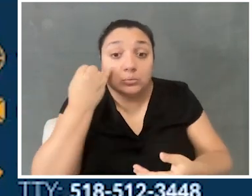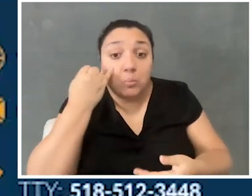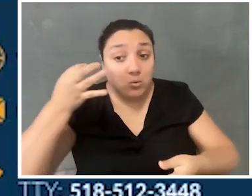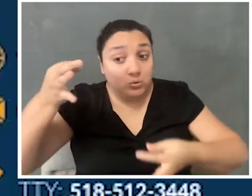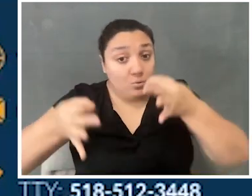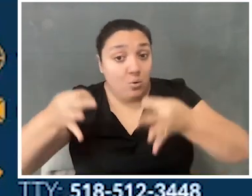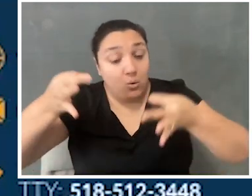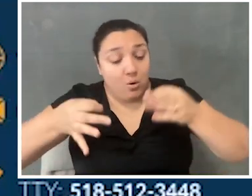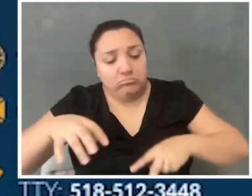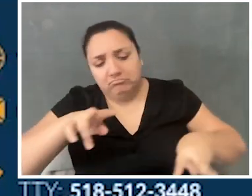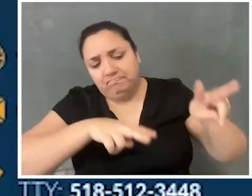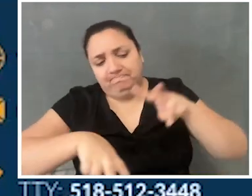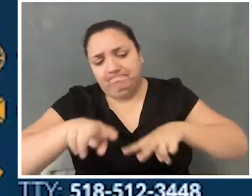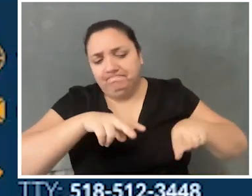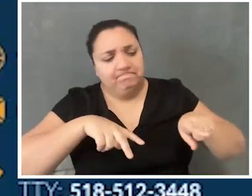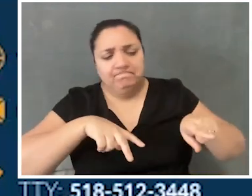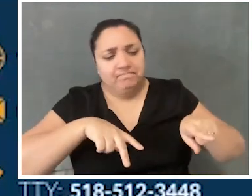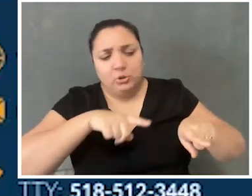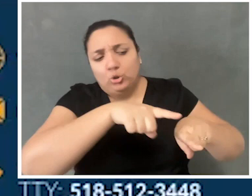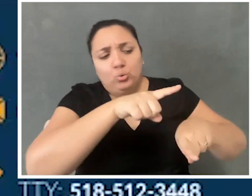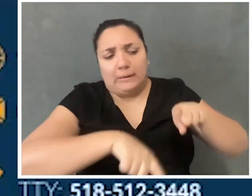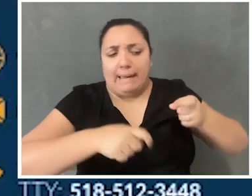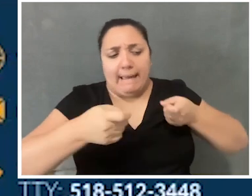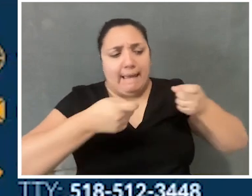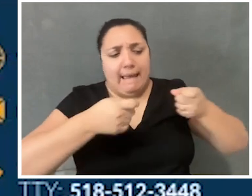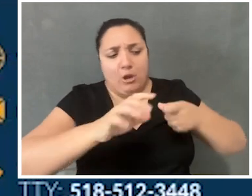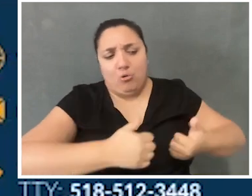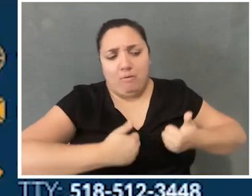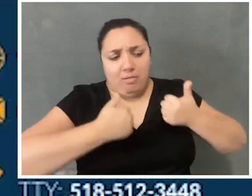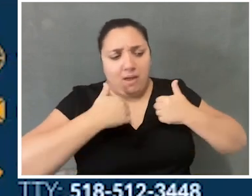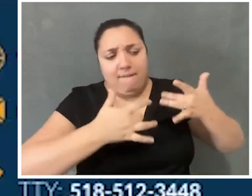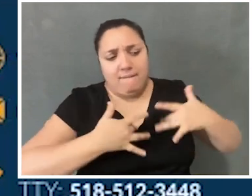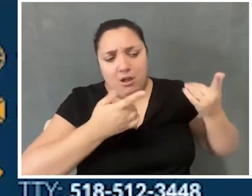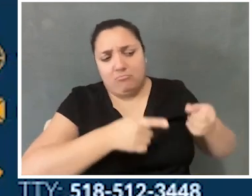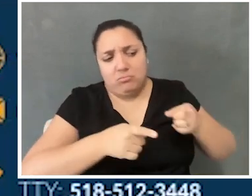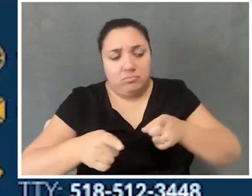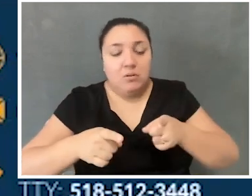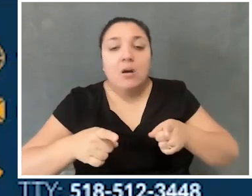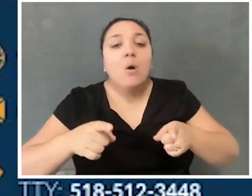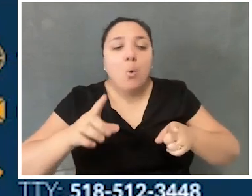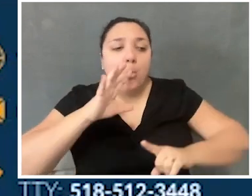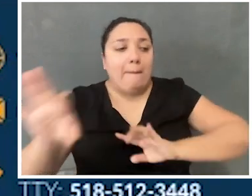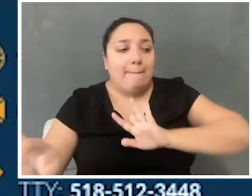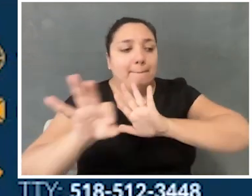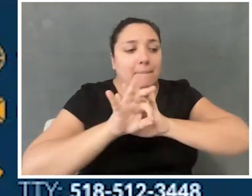that someone is incapable of handling their affairs, someone else is appointed to make the decisions for them.